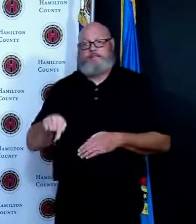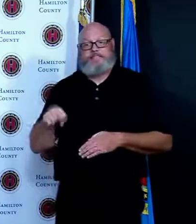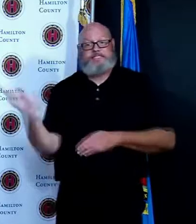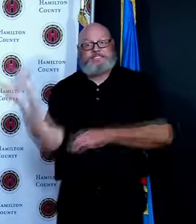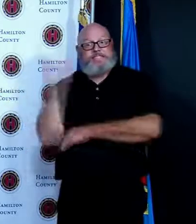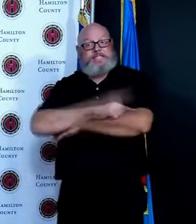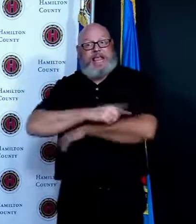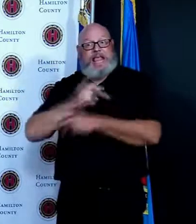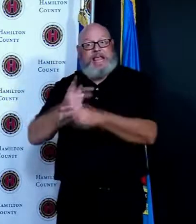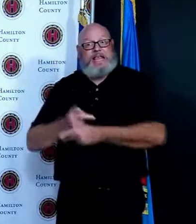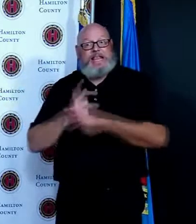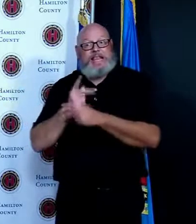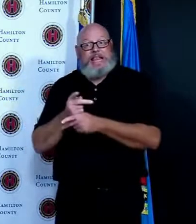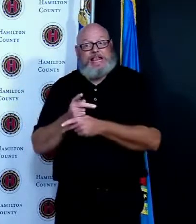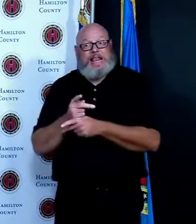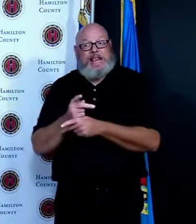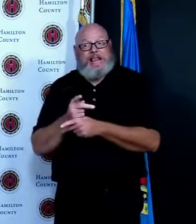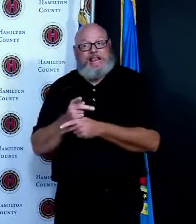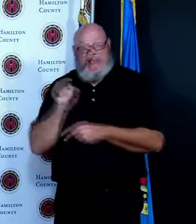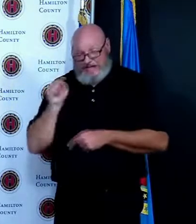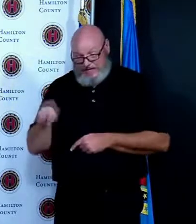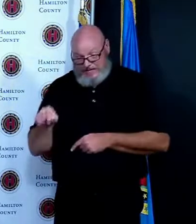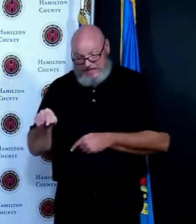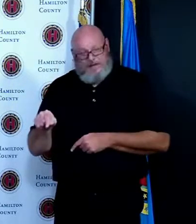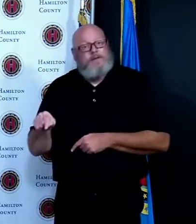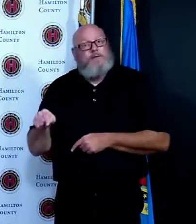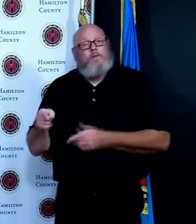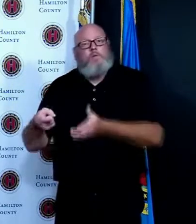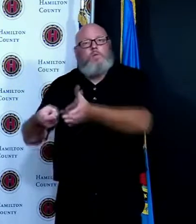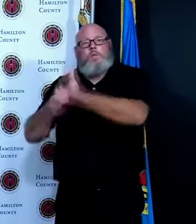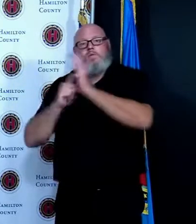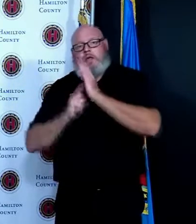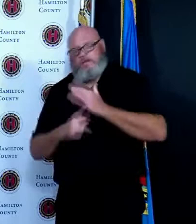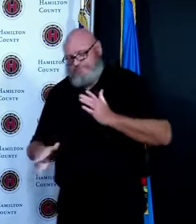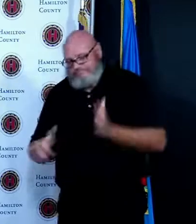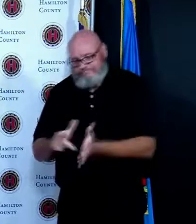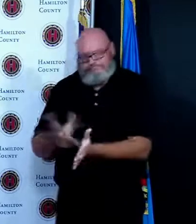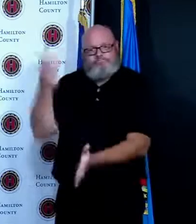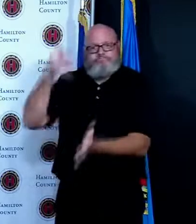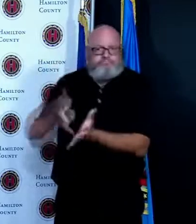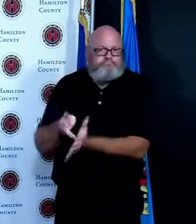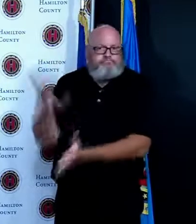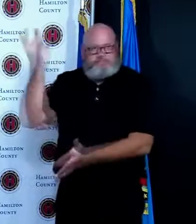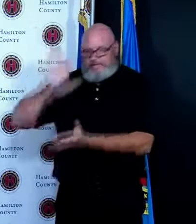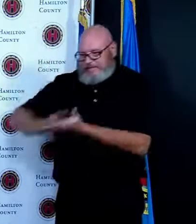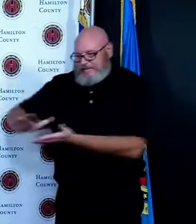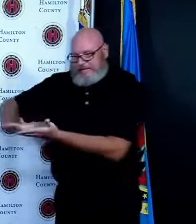reimburse programs for those increasing costs and we're getting very close to awarding